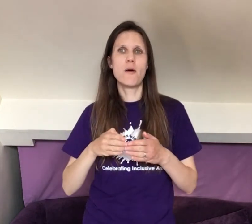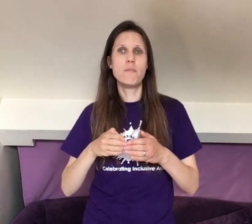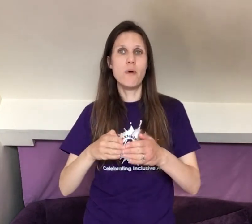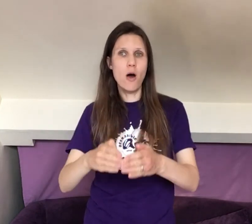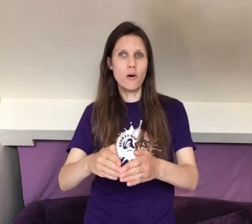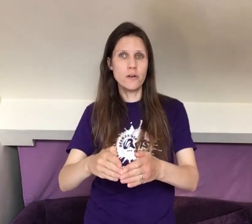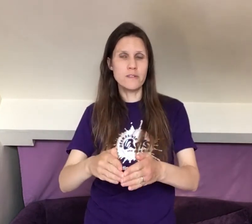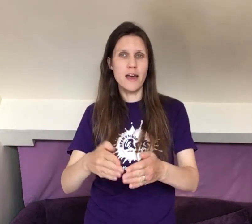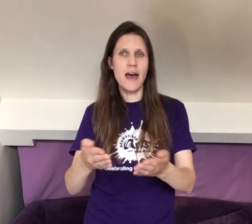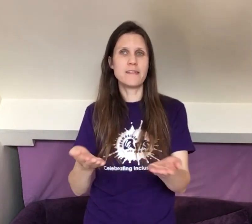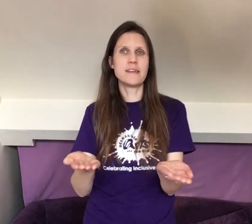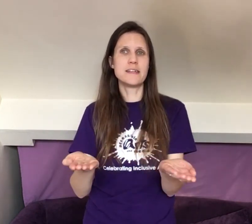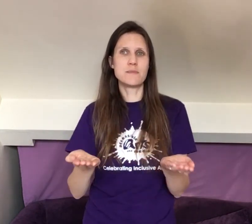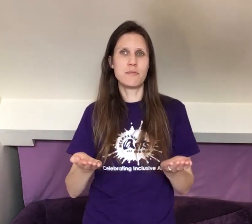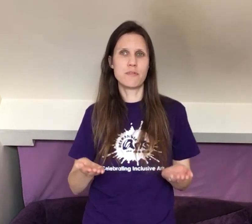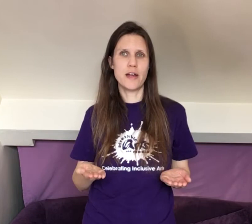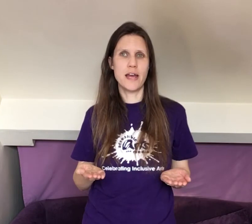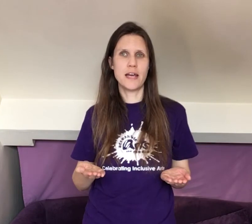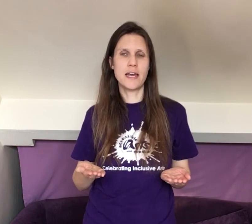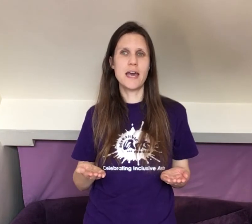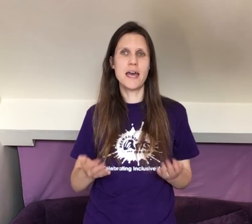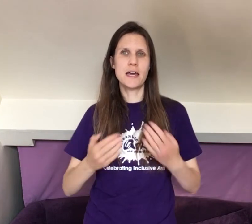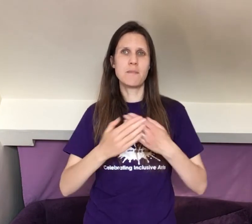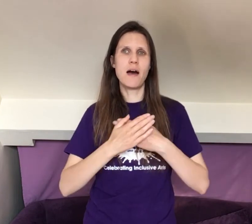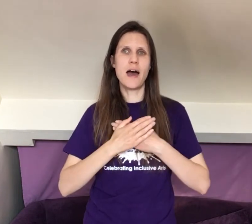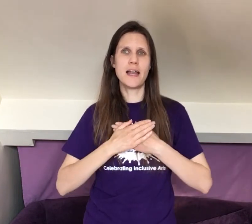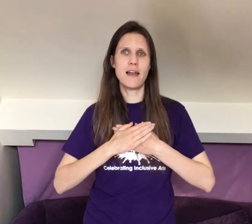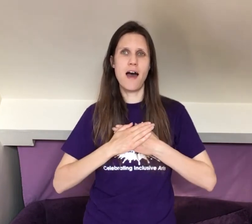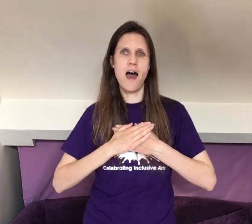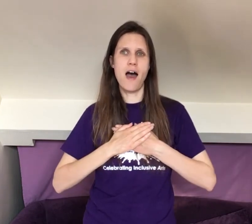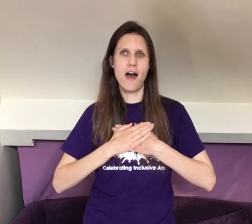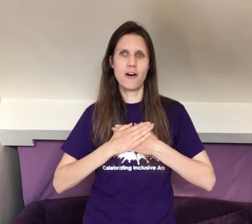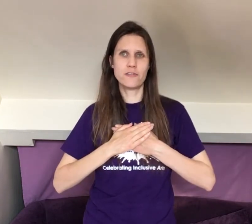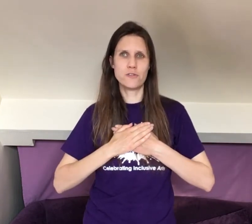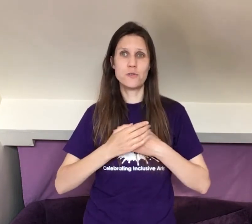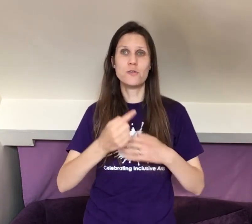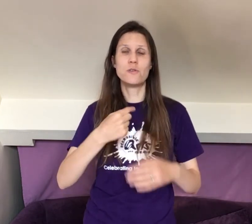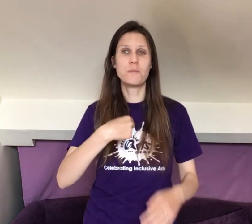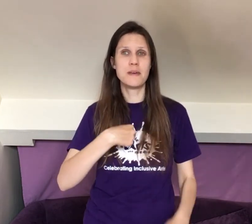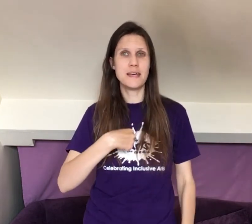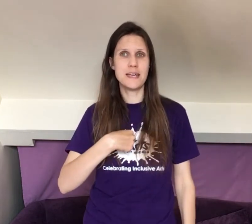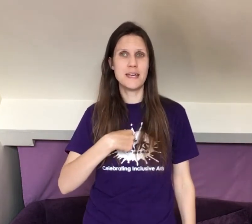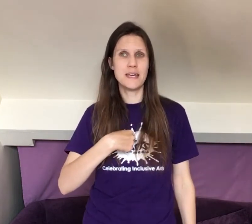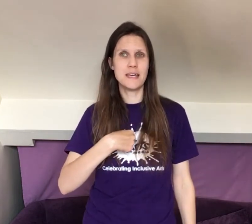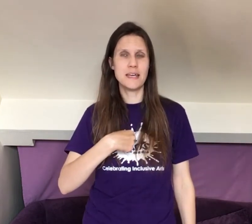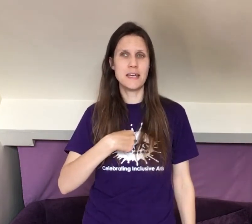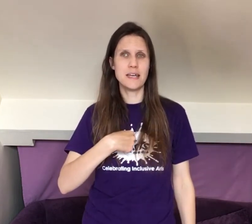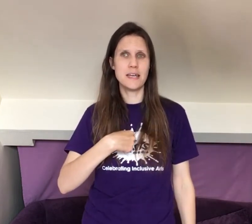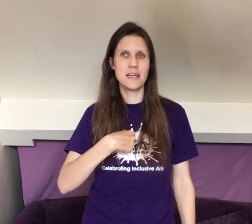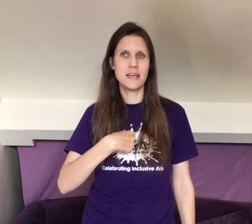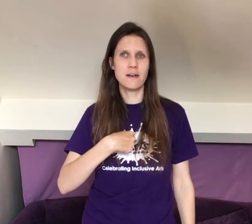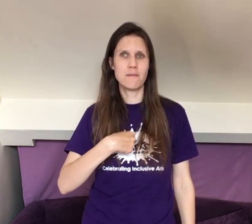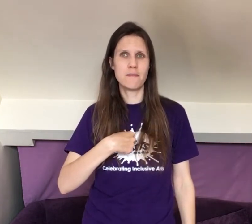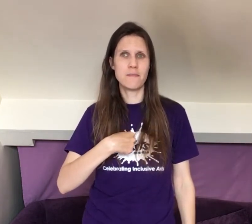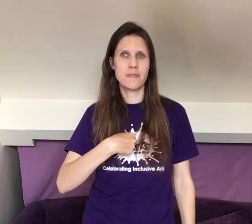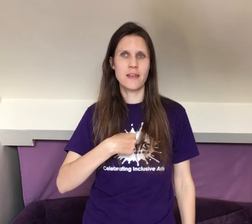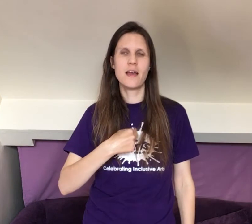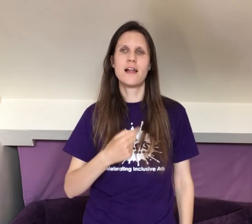The boat that is bringing my love to me.